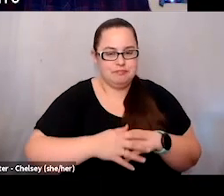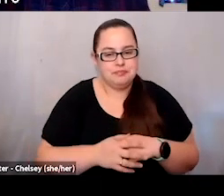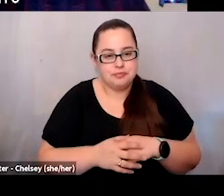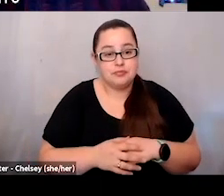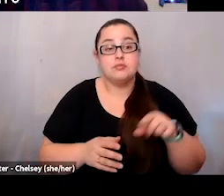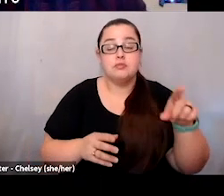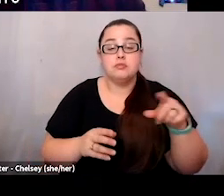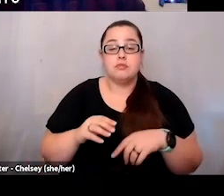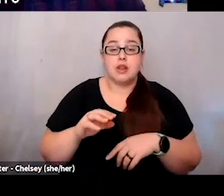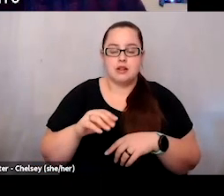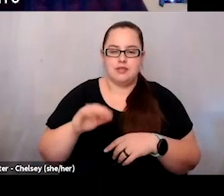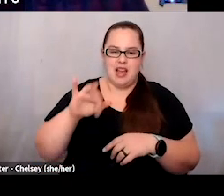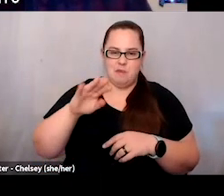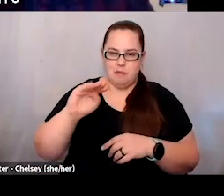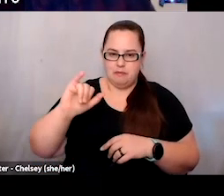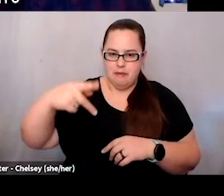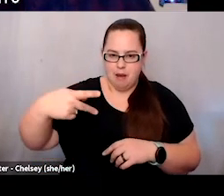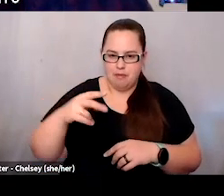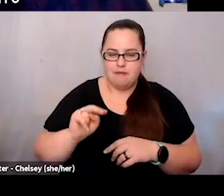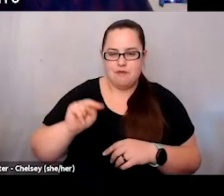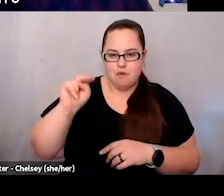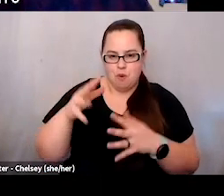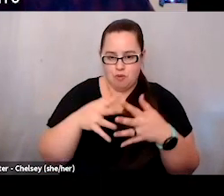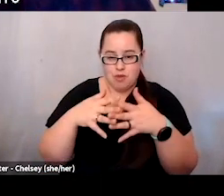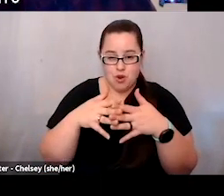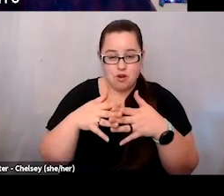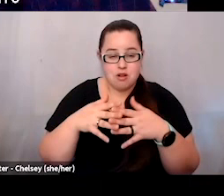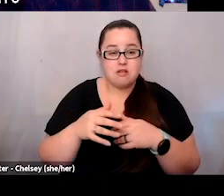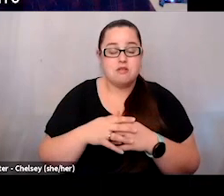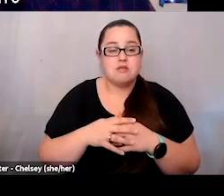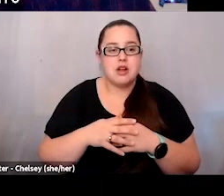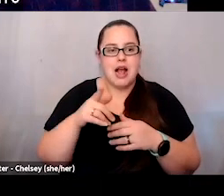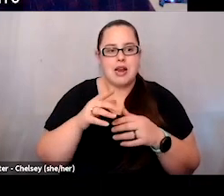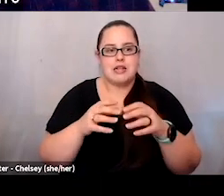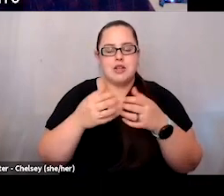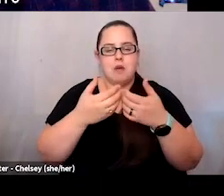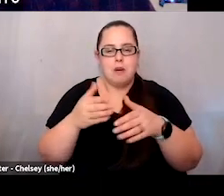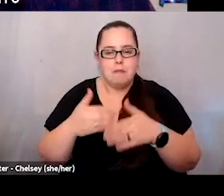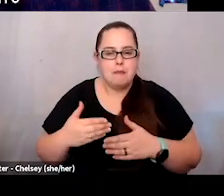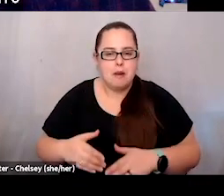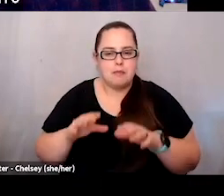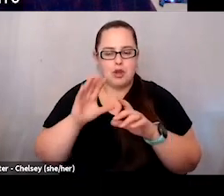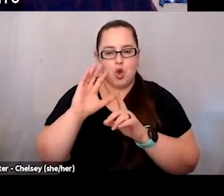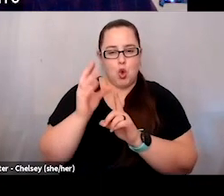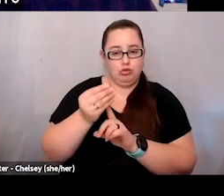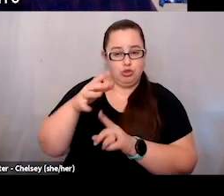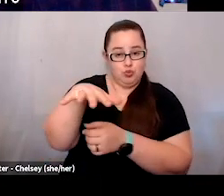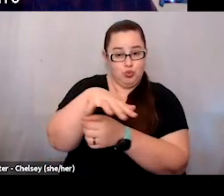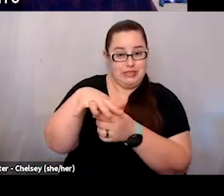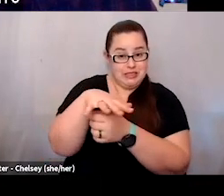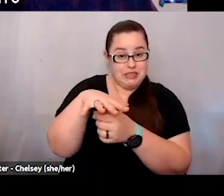here of North America. And it's broken down into culture regions or culture areas. And